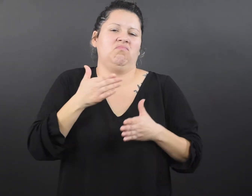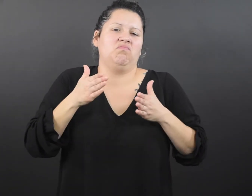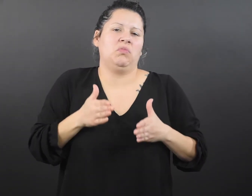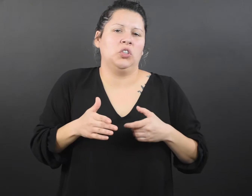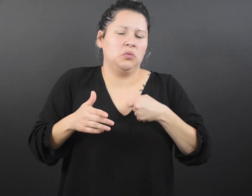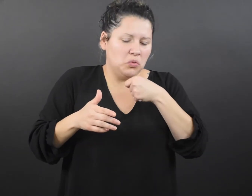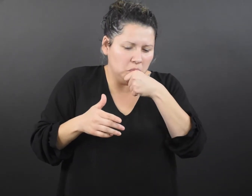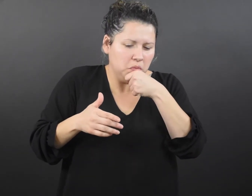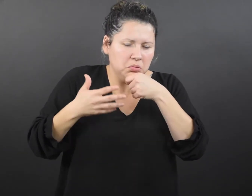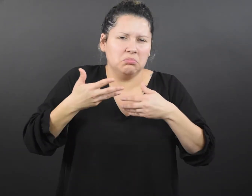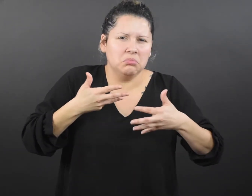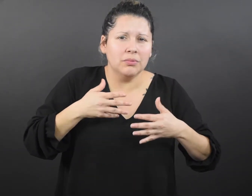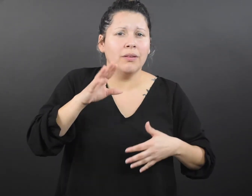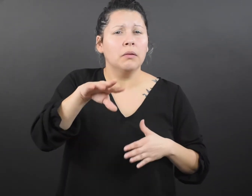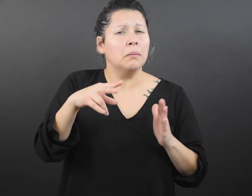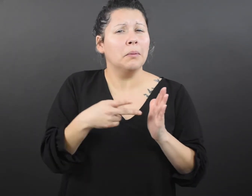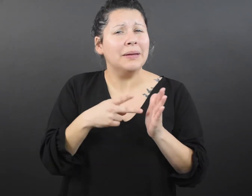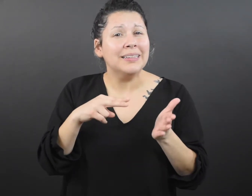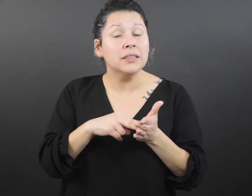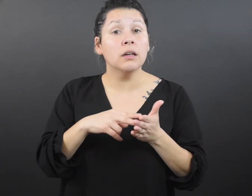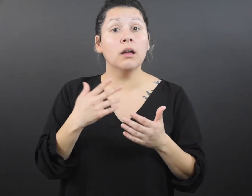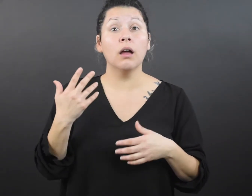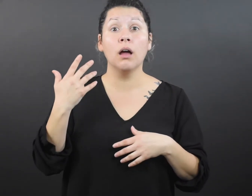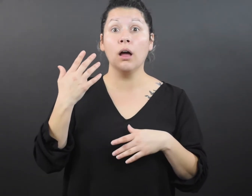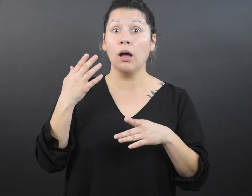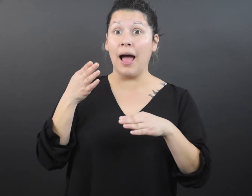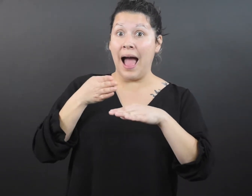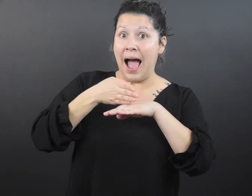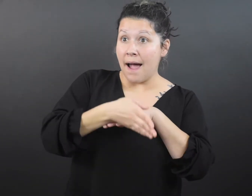this means that after you are shown how to perform the test, you’ll do it by yourself.